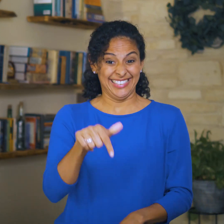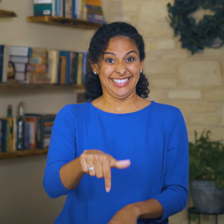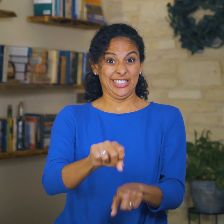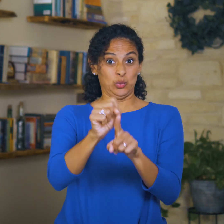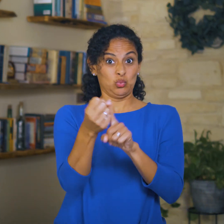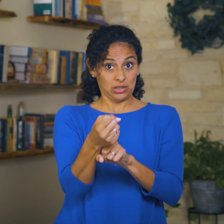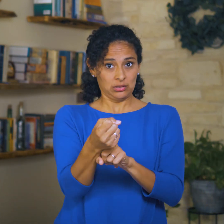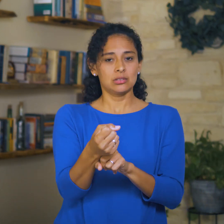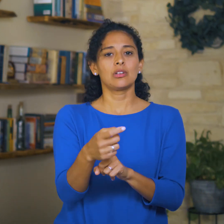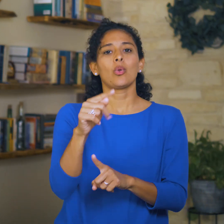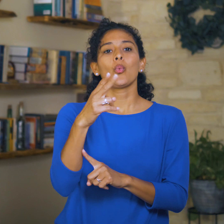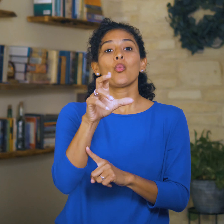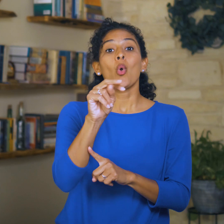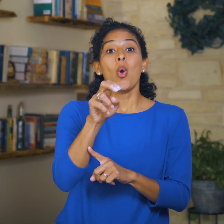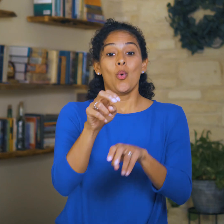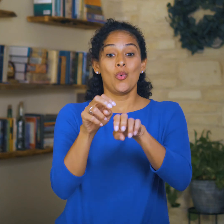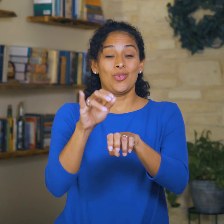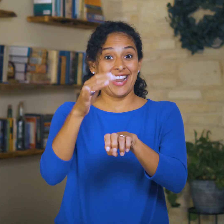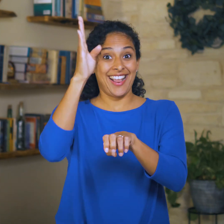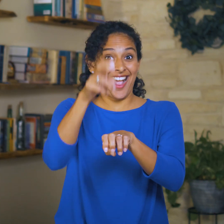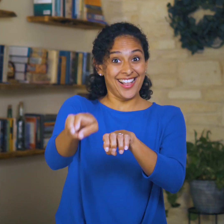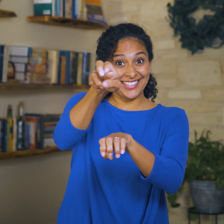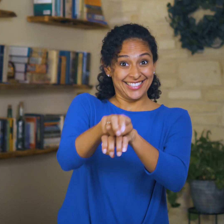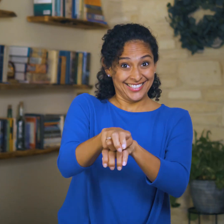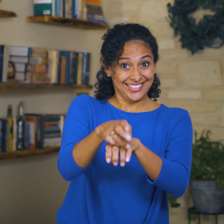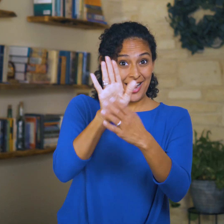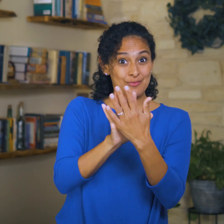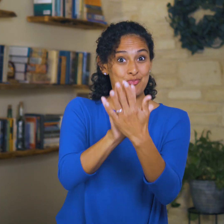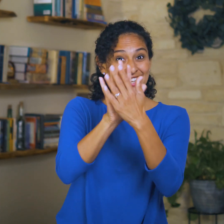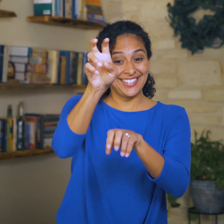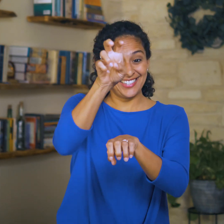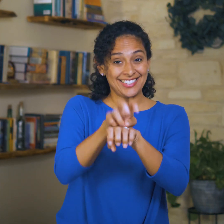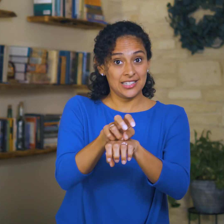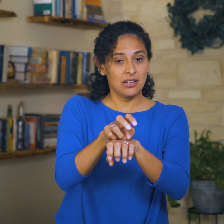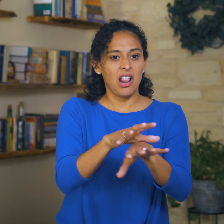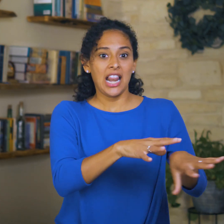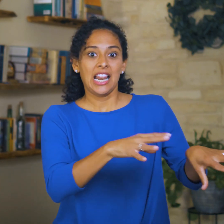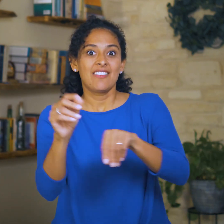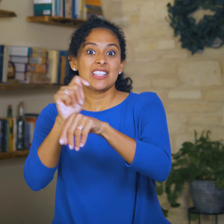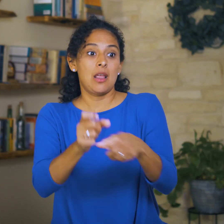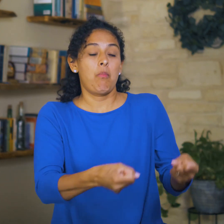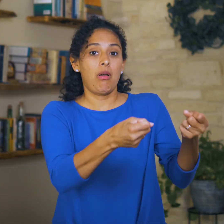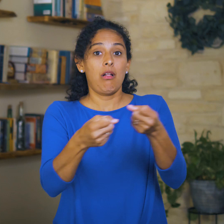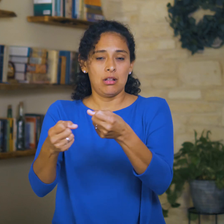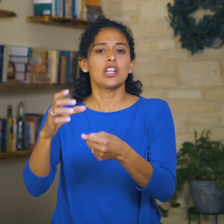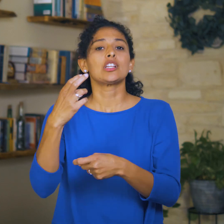Here, they carry the throne that God’s presence will dwell on when He leaves the temple.